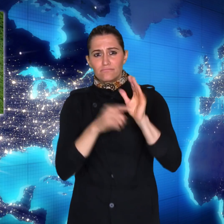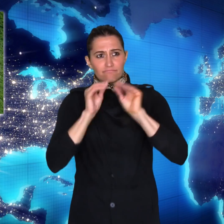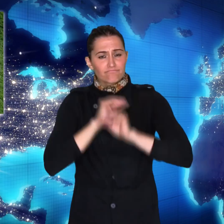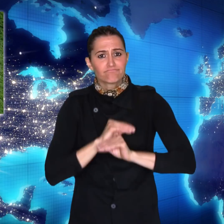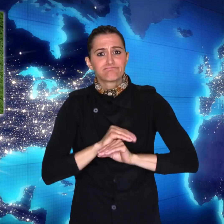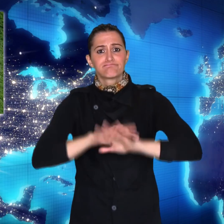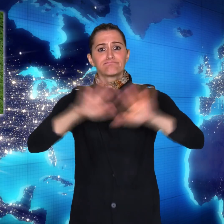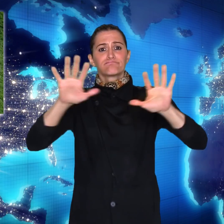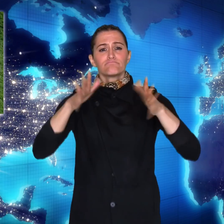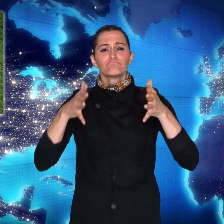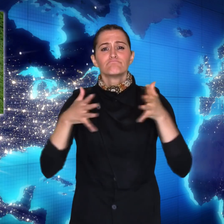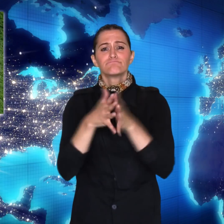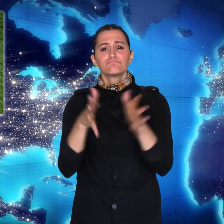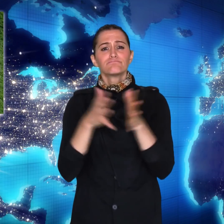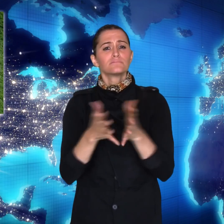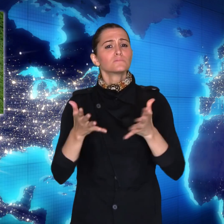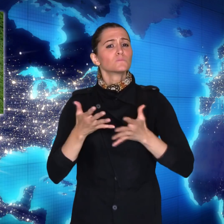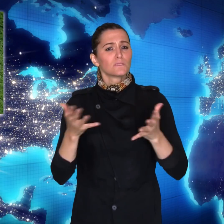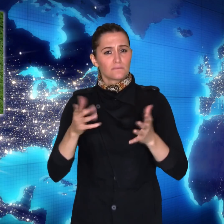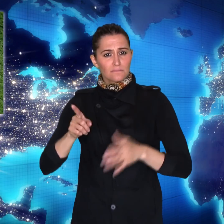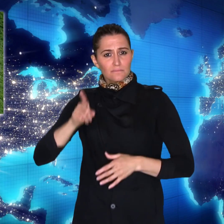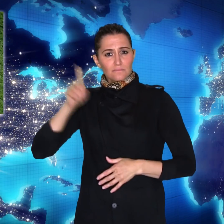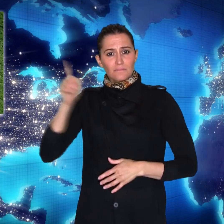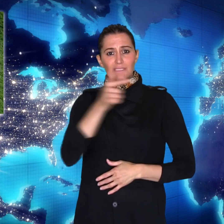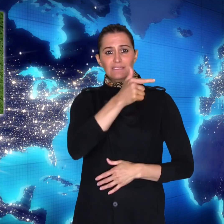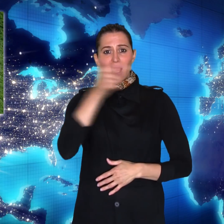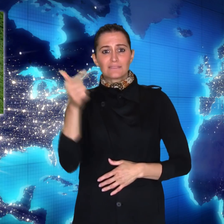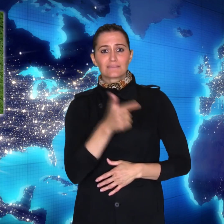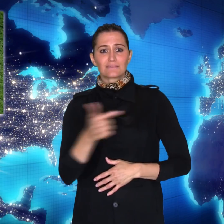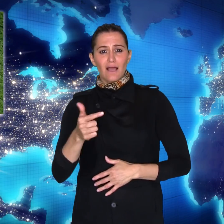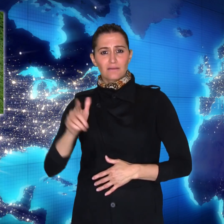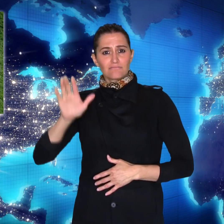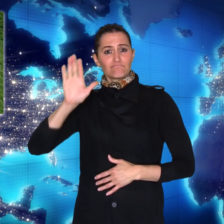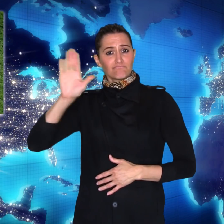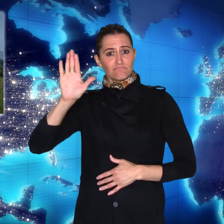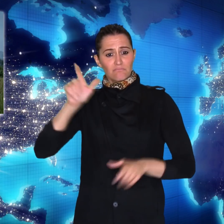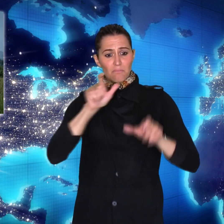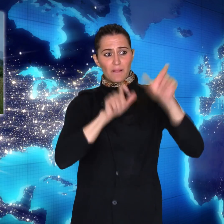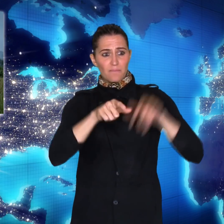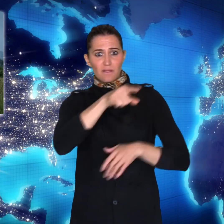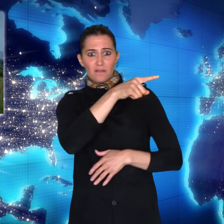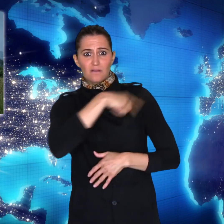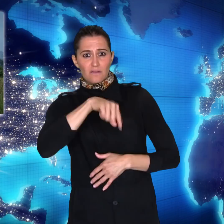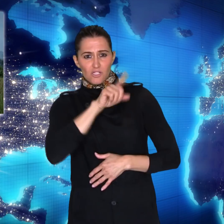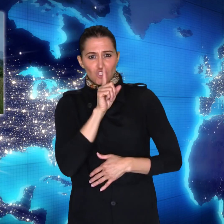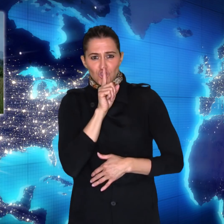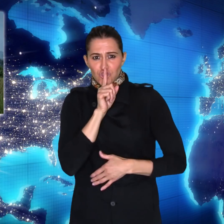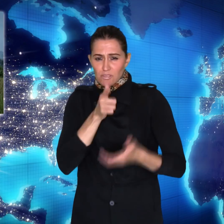elephants from poachers killing them